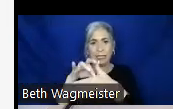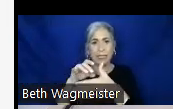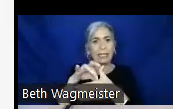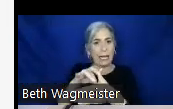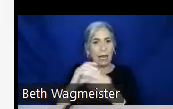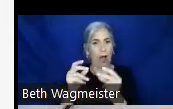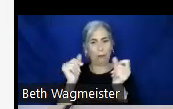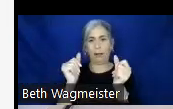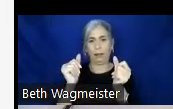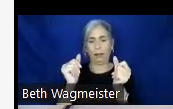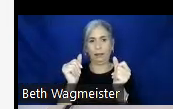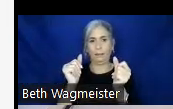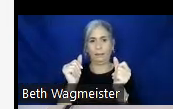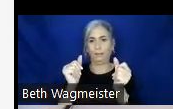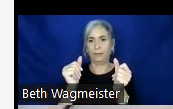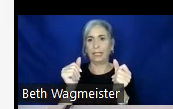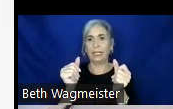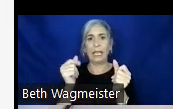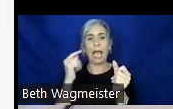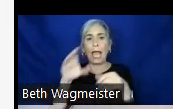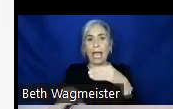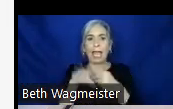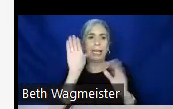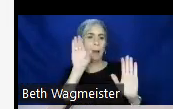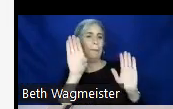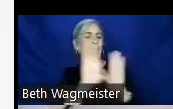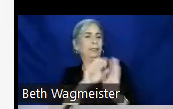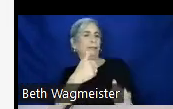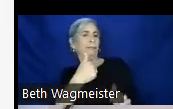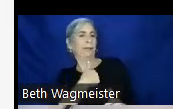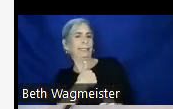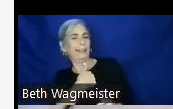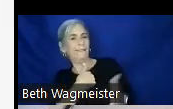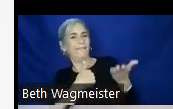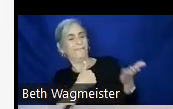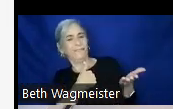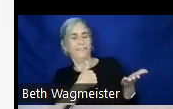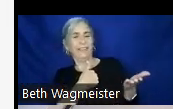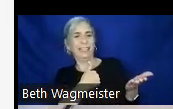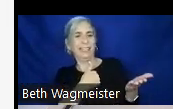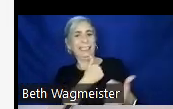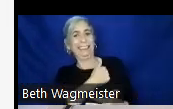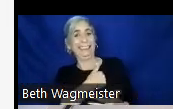have been modest and put a picture of myself presenting somewhere else. I'm sorry to do that,